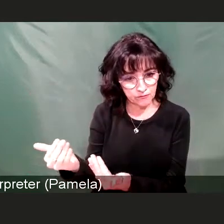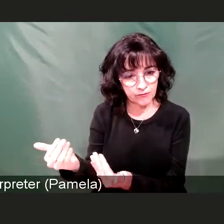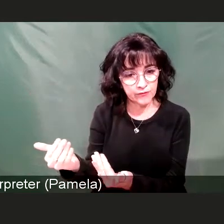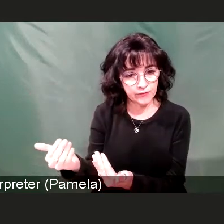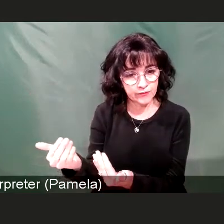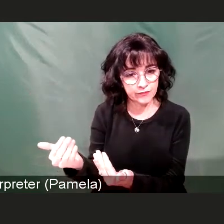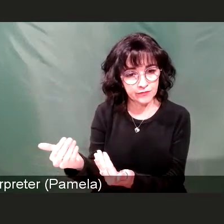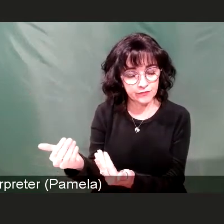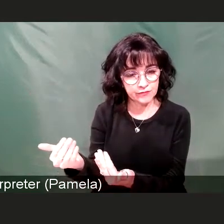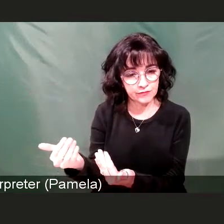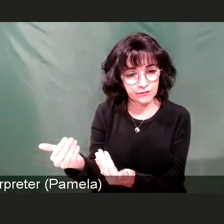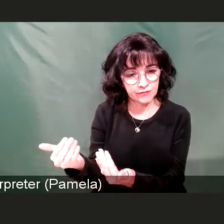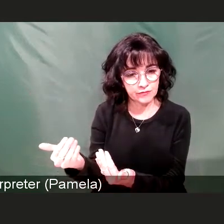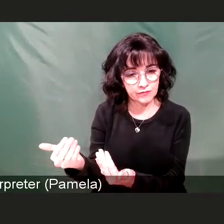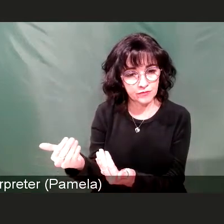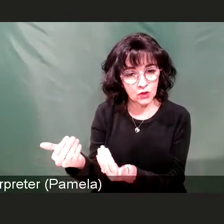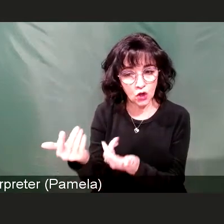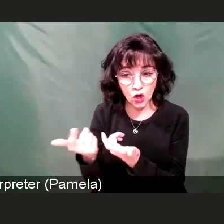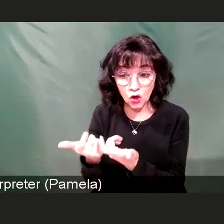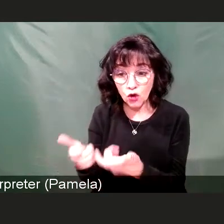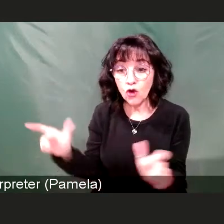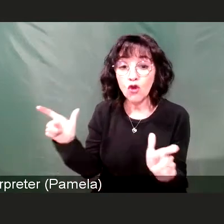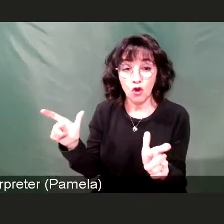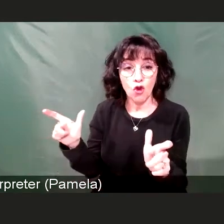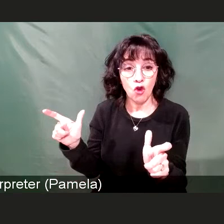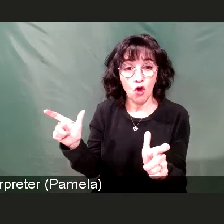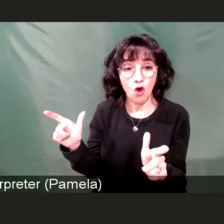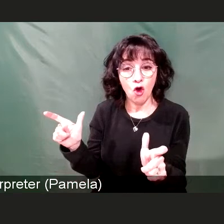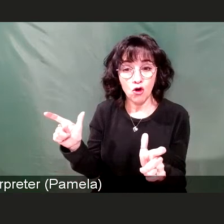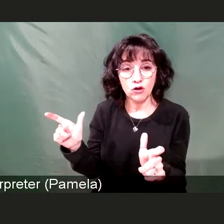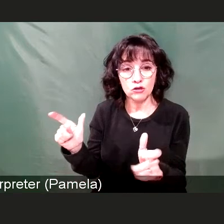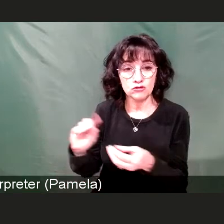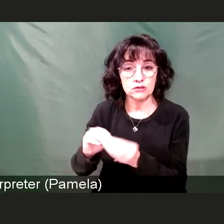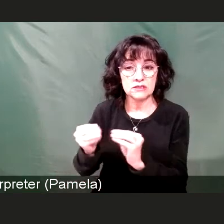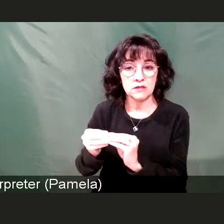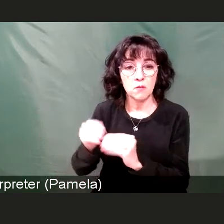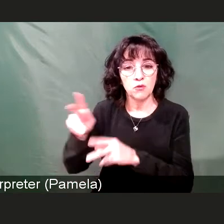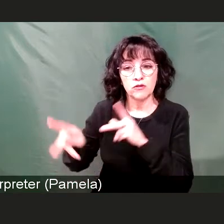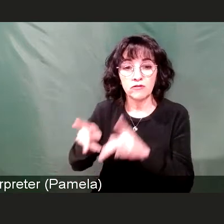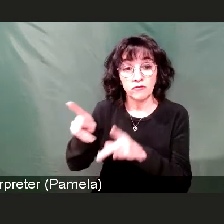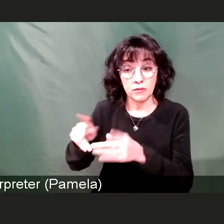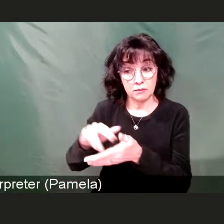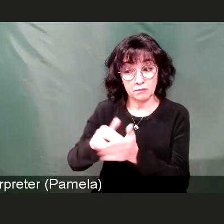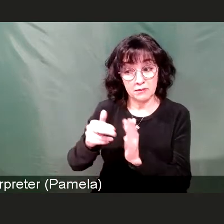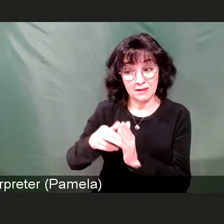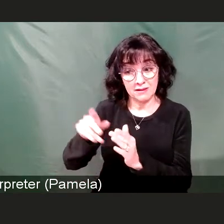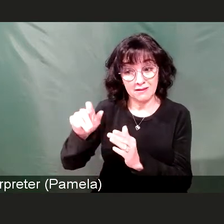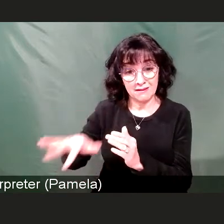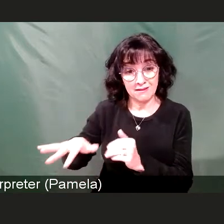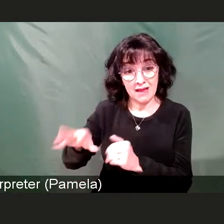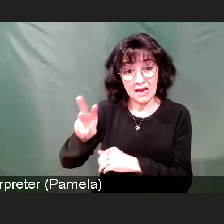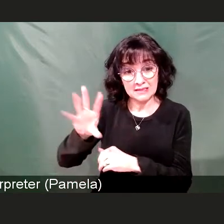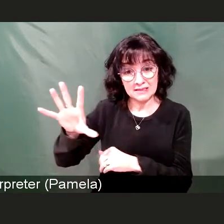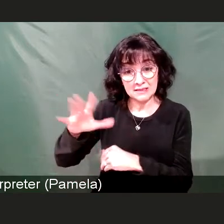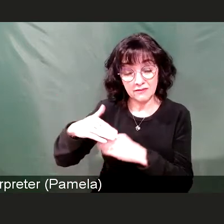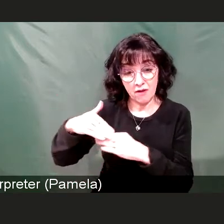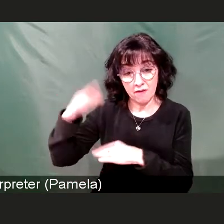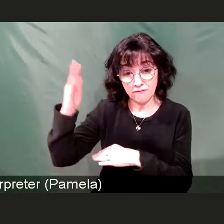the first large group being those that are 65 years of age or older to be offered vaccine first.